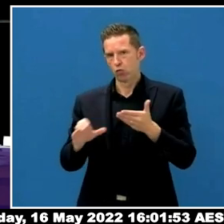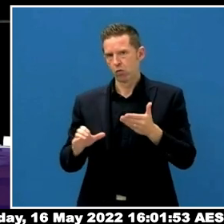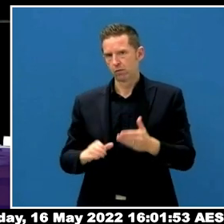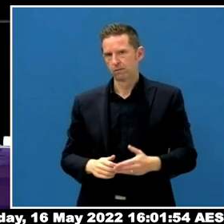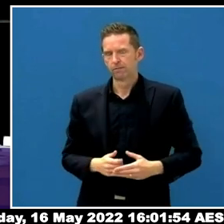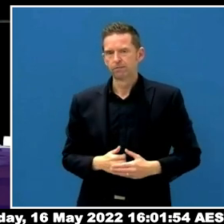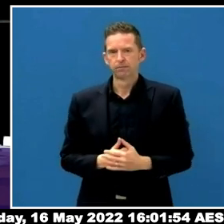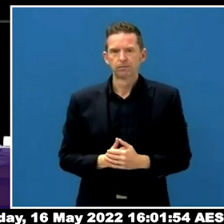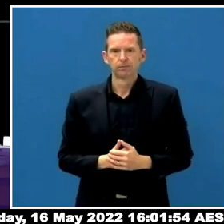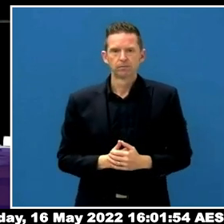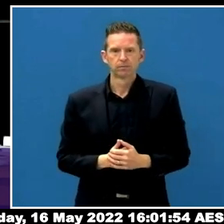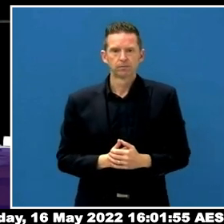This isn't itemised either in terms of the activities?